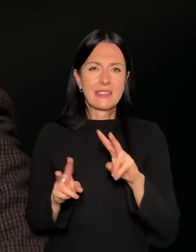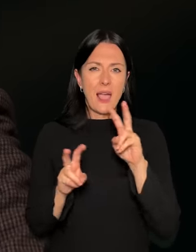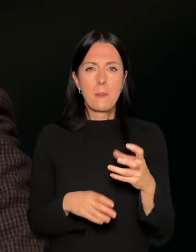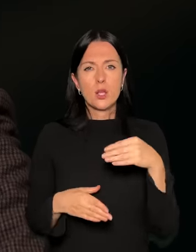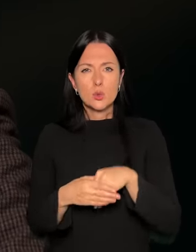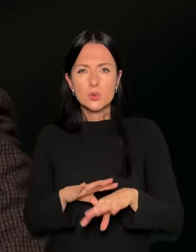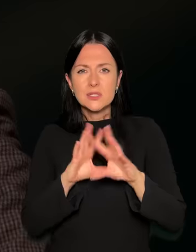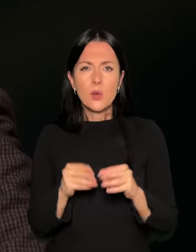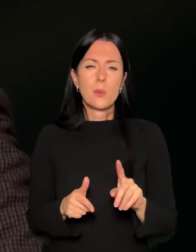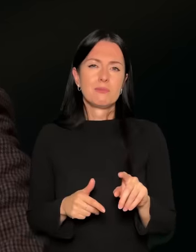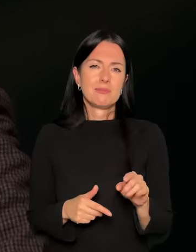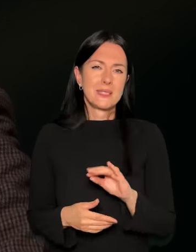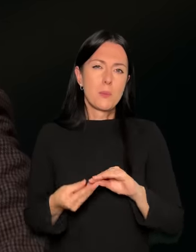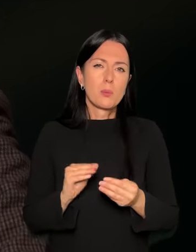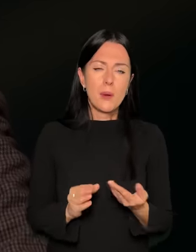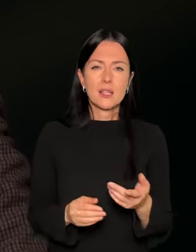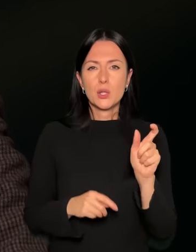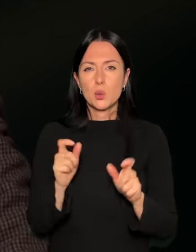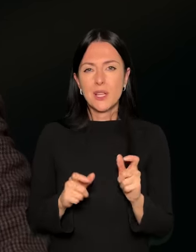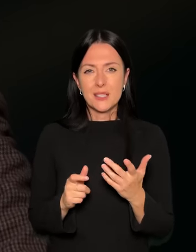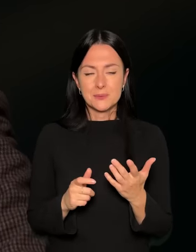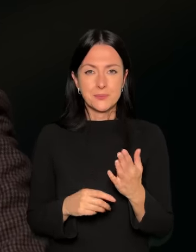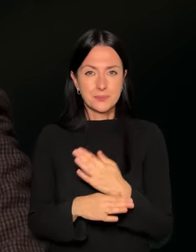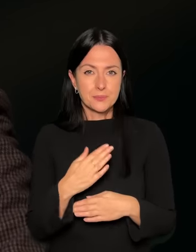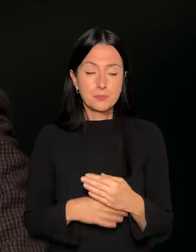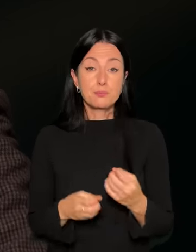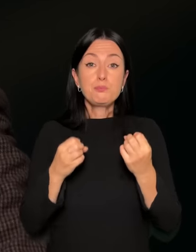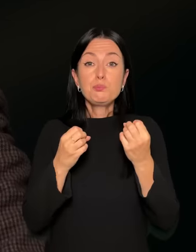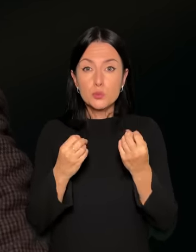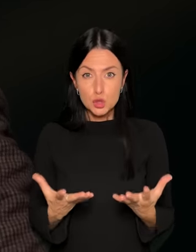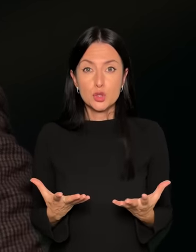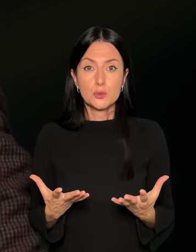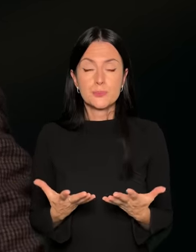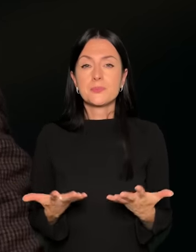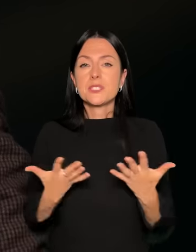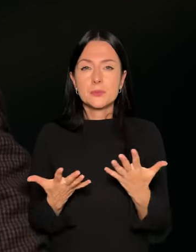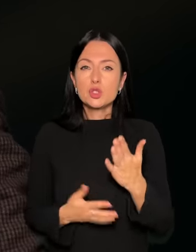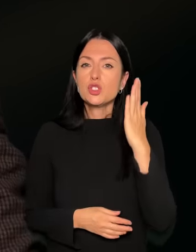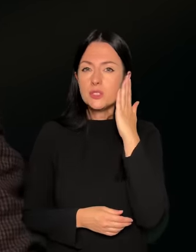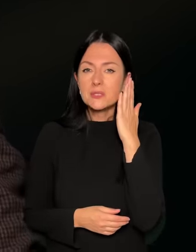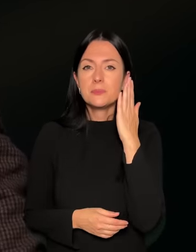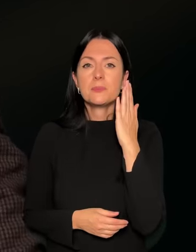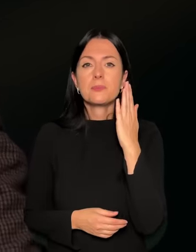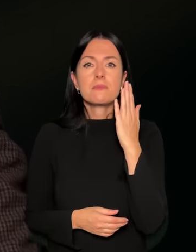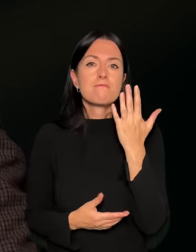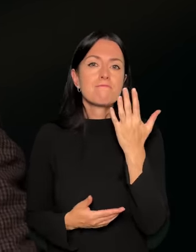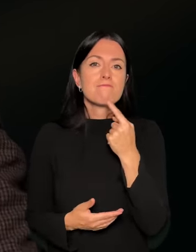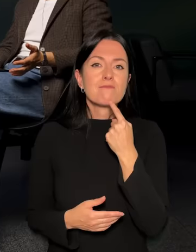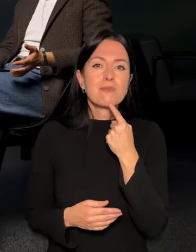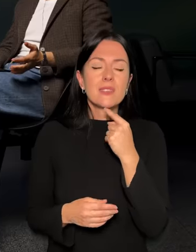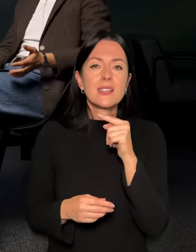and the issues of people with disabilities, just to somehow get involved in this topic,